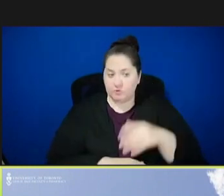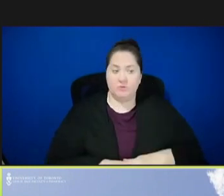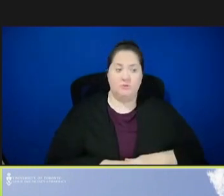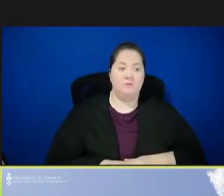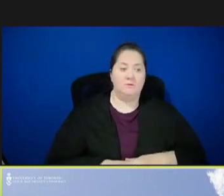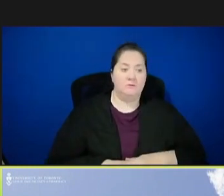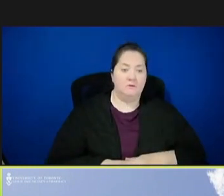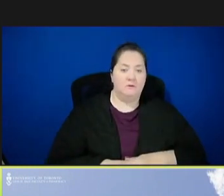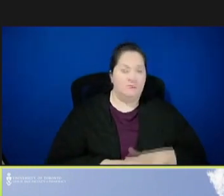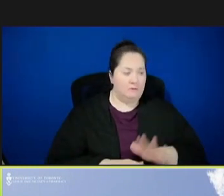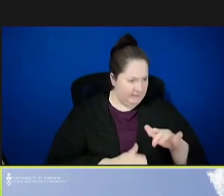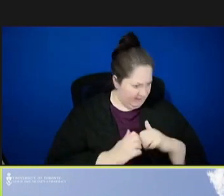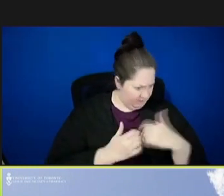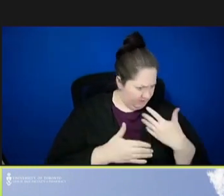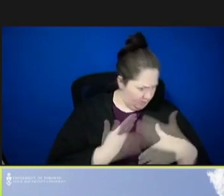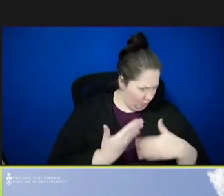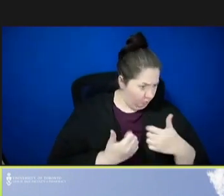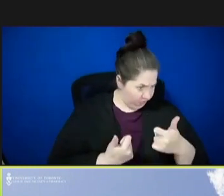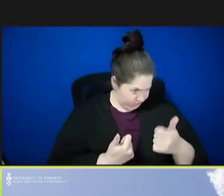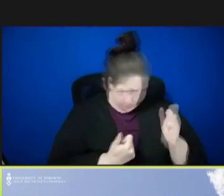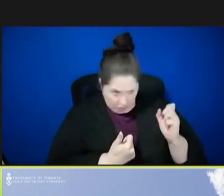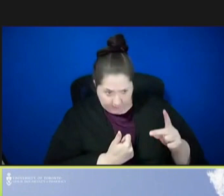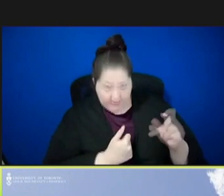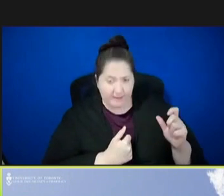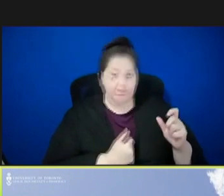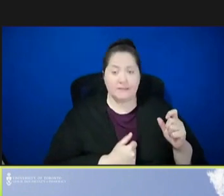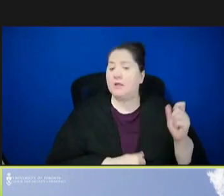hey, how did that go? Was that okay? And people say, yeah, it was fine. It was